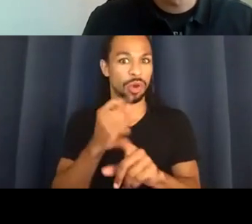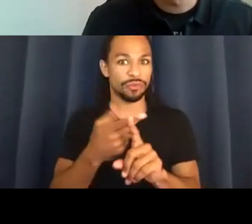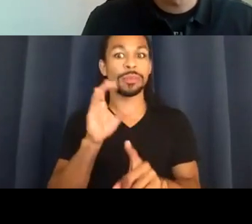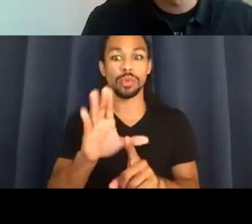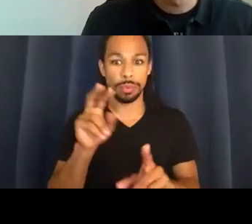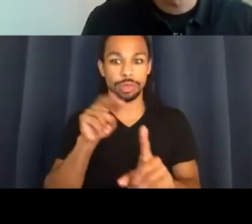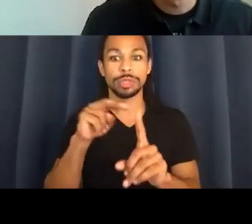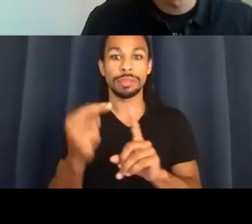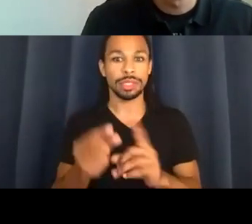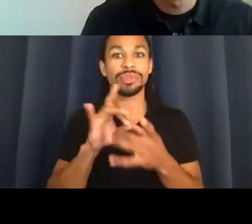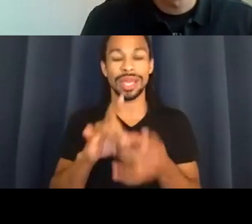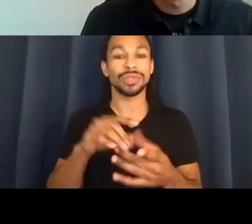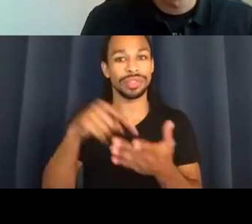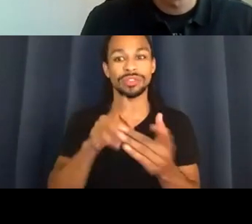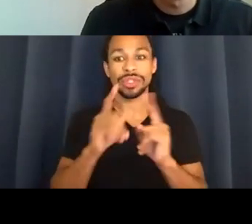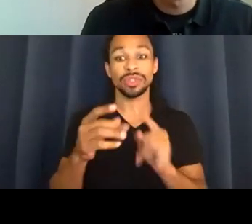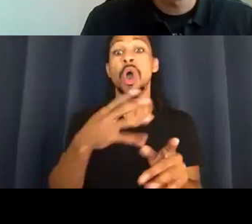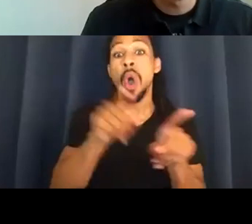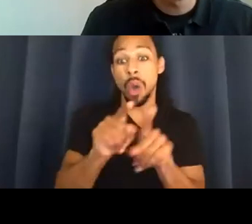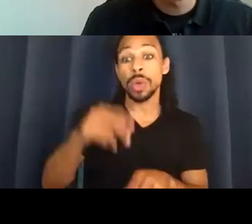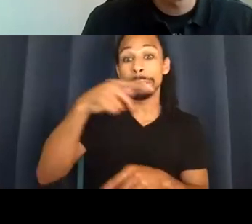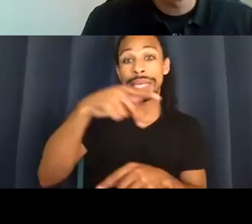conversation. >> LAURA COLBYI: I'm happy to